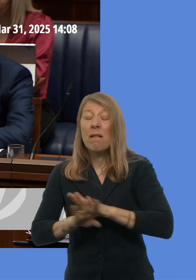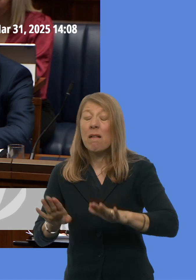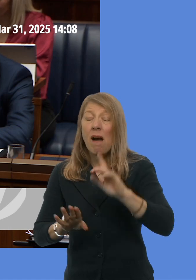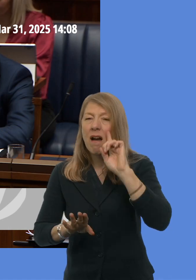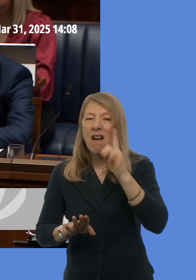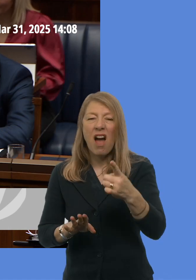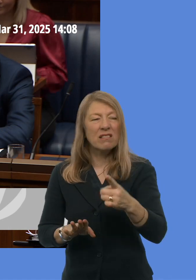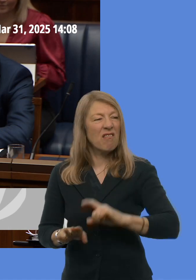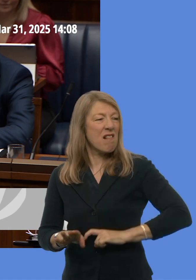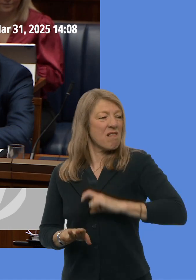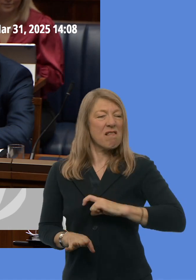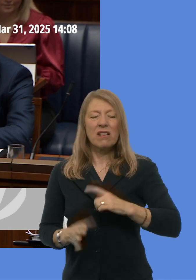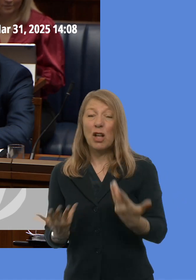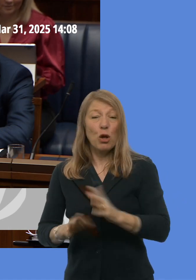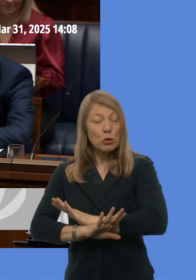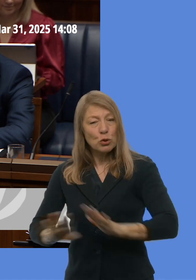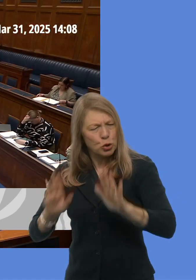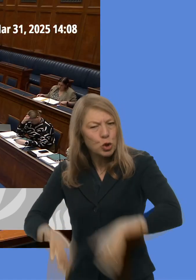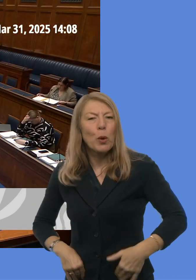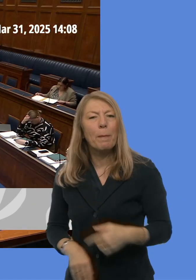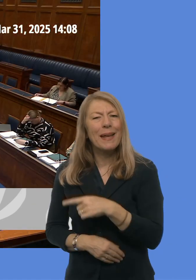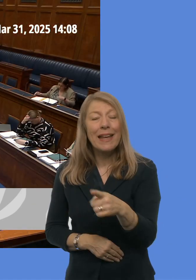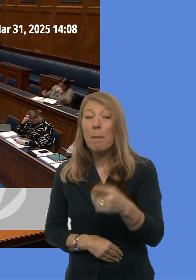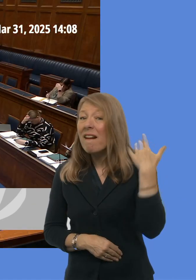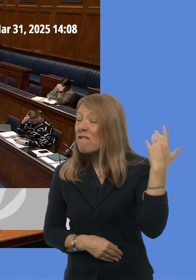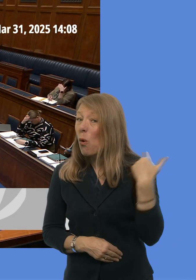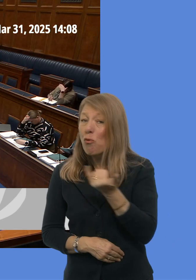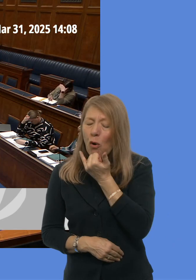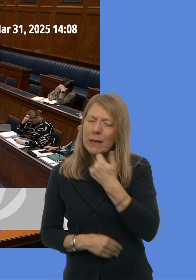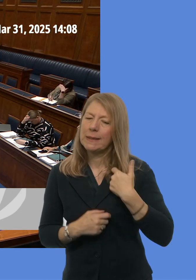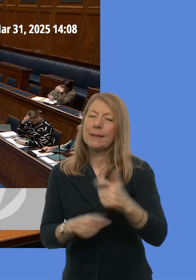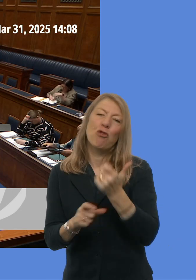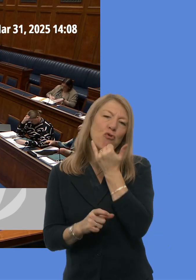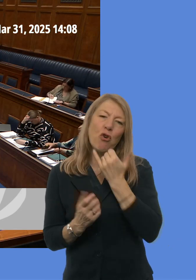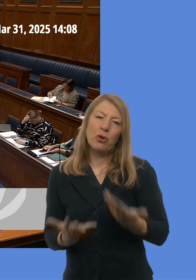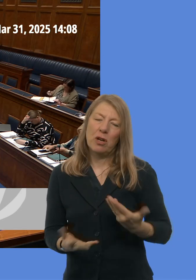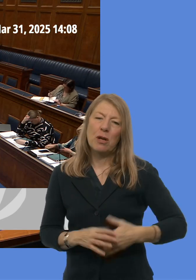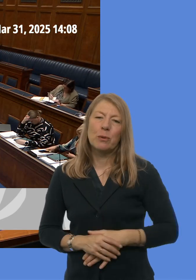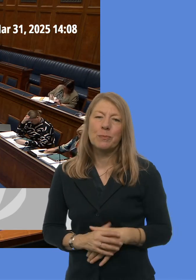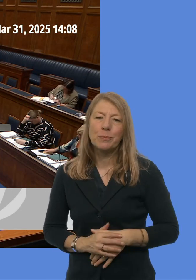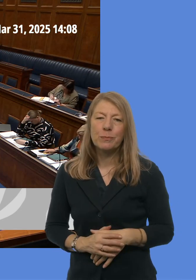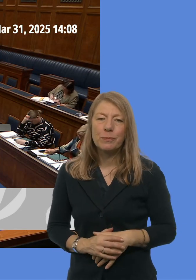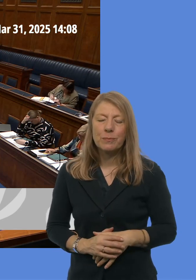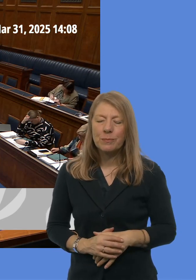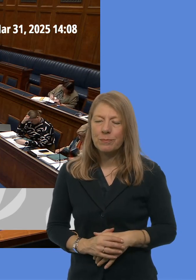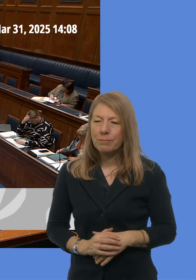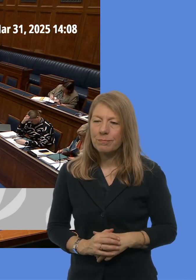society today, and there never was in the past. I call Elspeth McDougall. Where am I able to call on Carla?